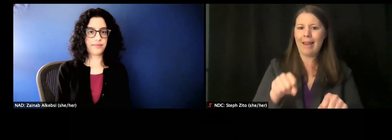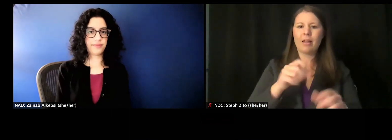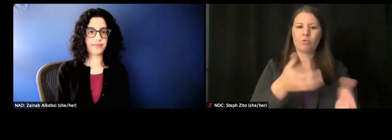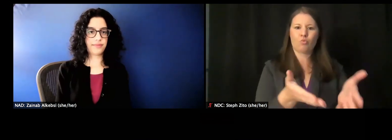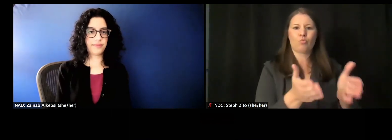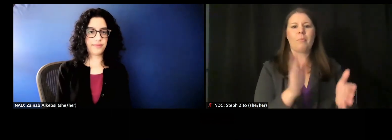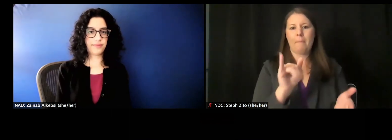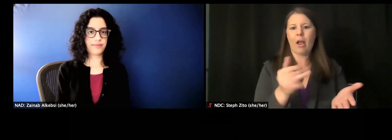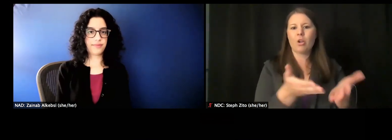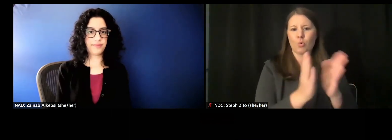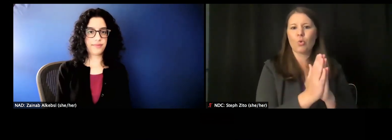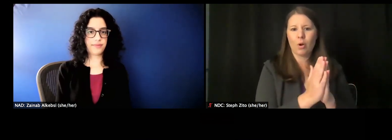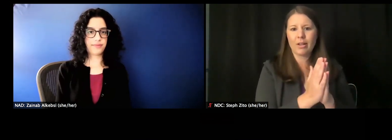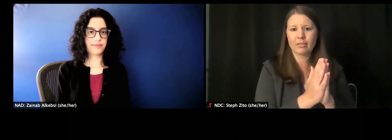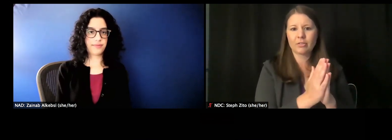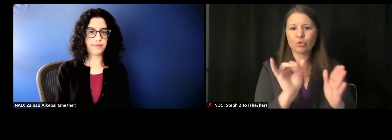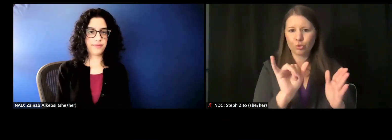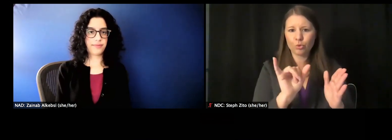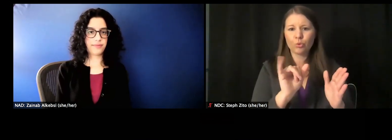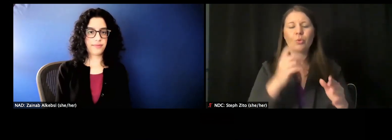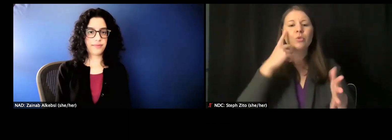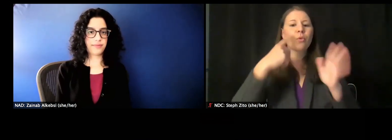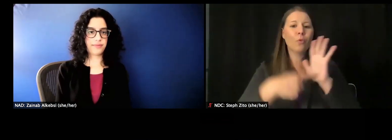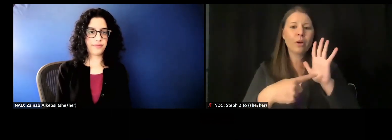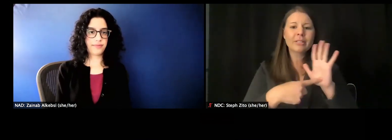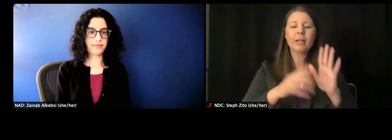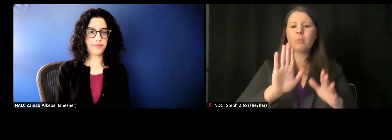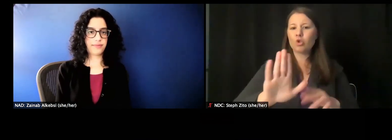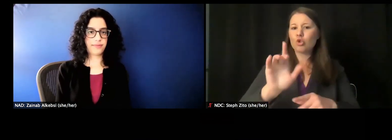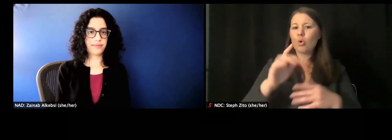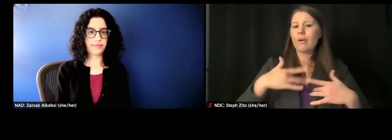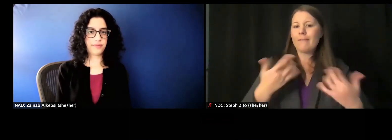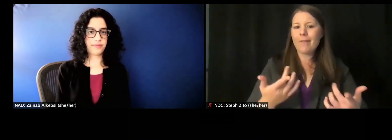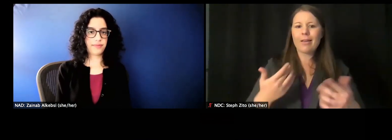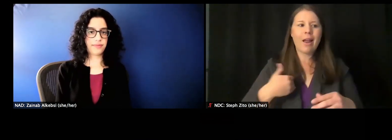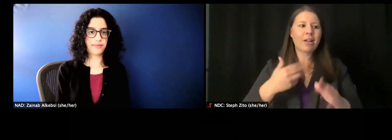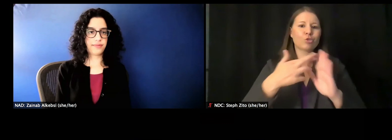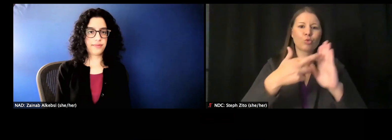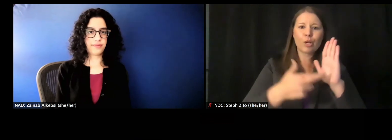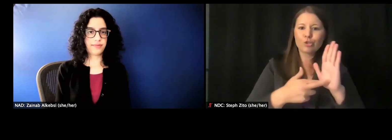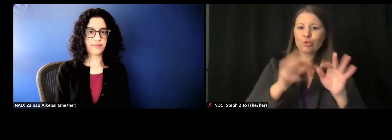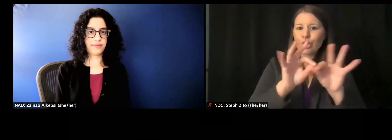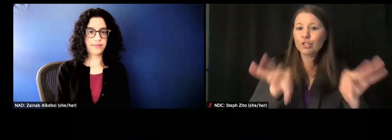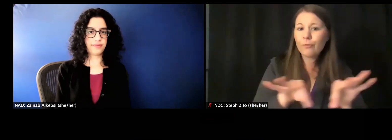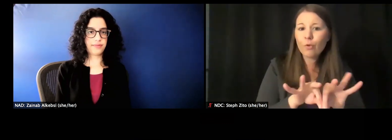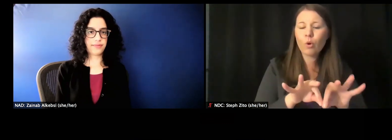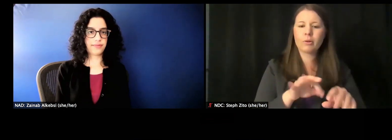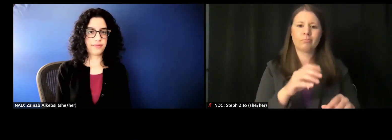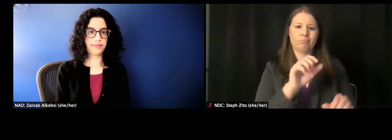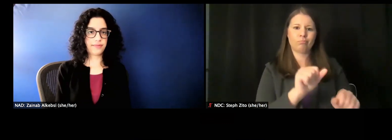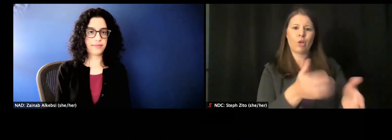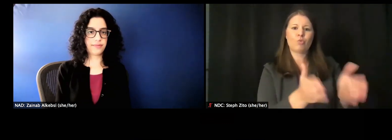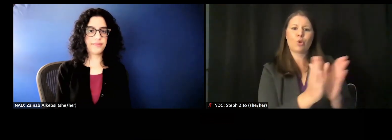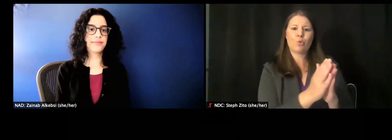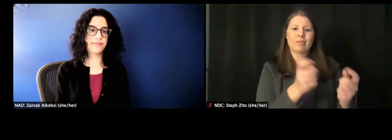could be joining and those events could be set up by request. For example, if you have a registration form